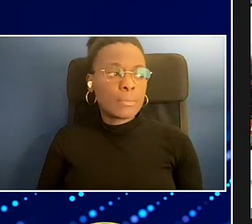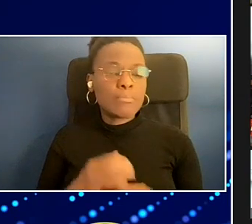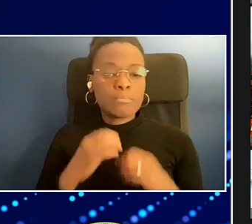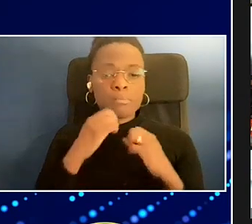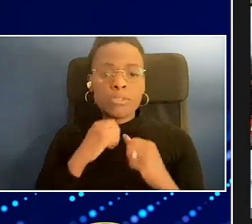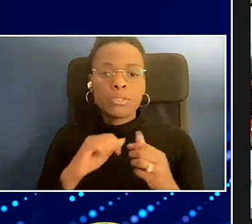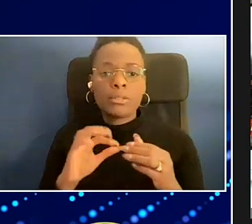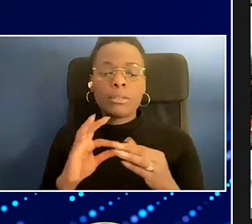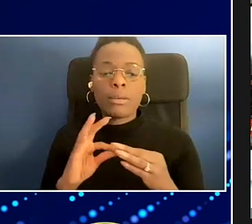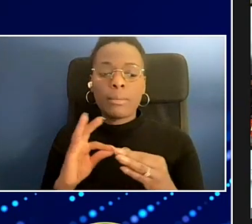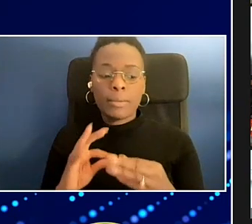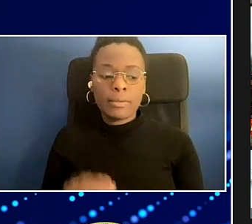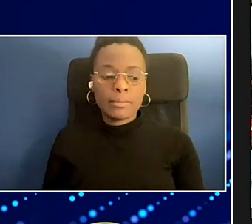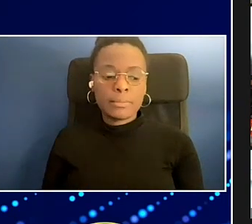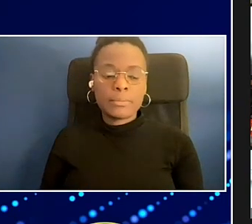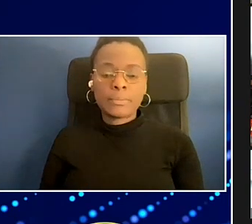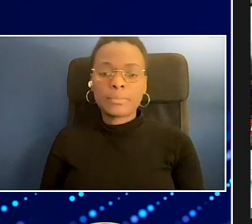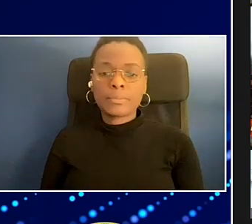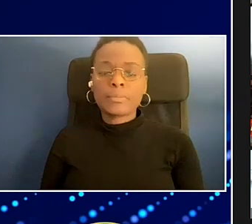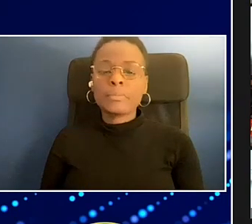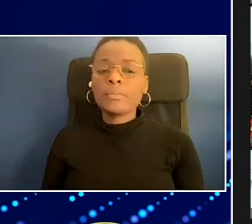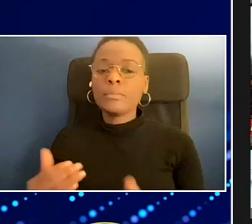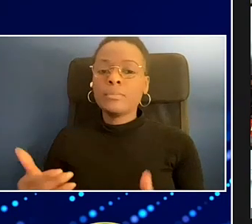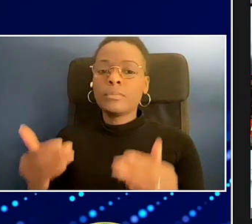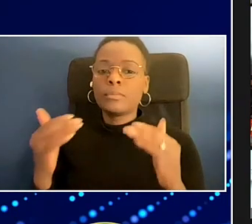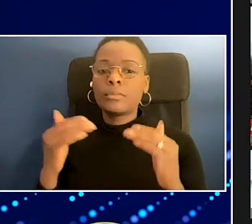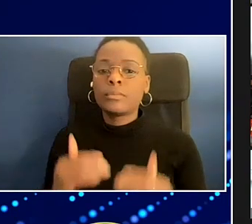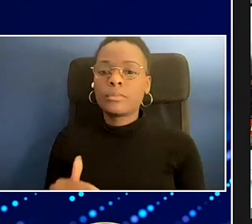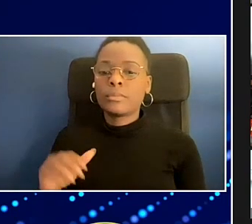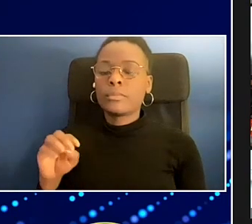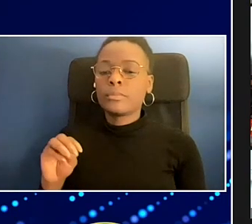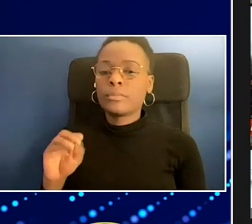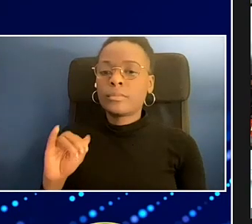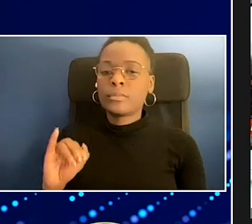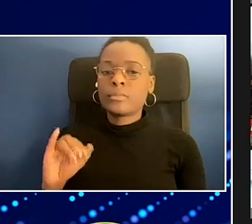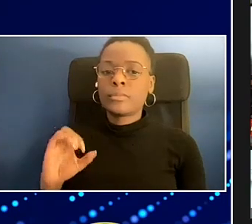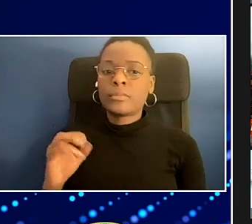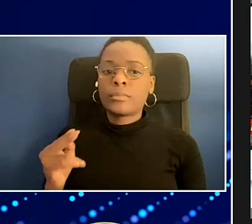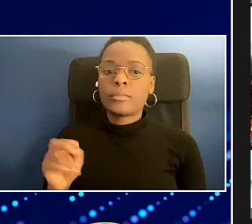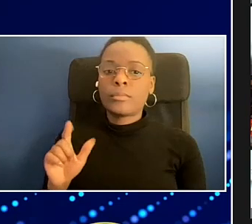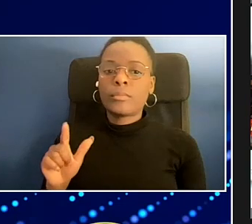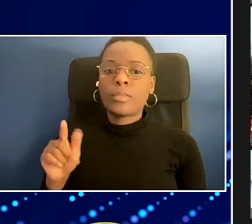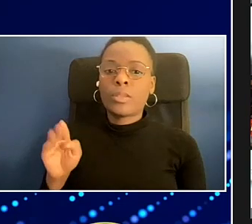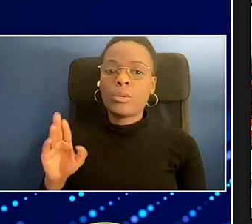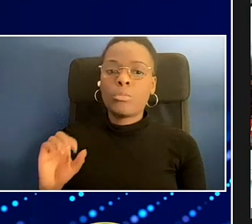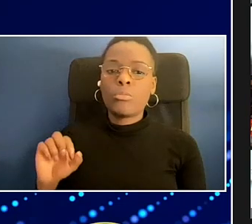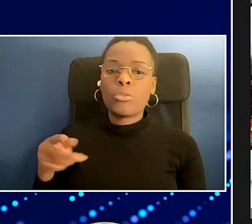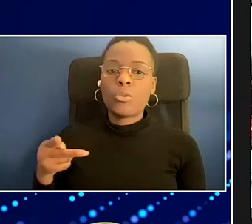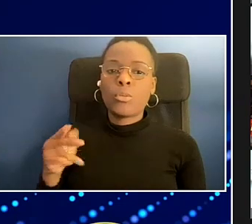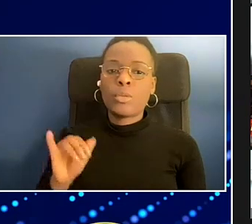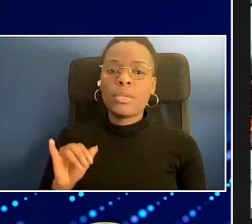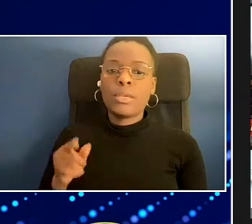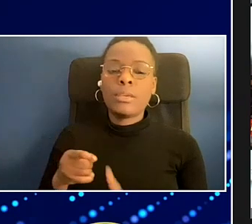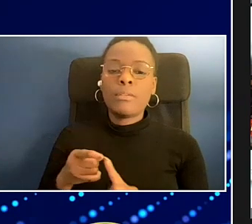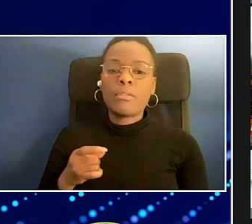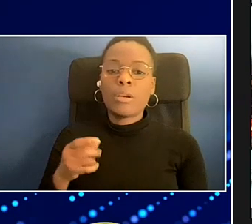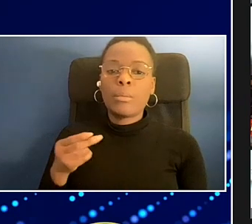So our next speaker is Michael Brophy. He is from Hilbert College, and Michael is in the room.